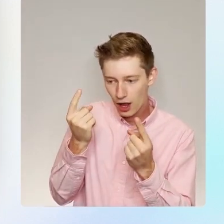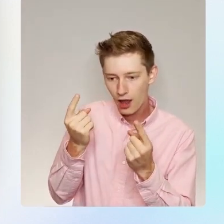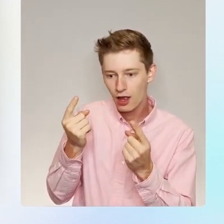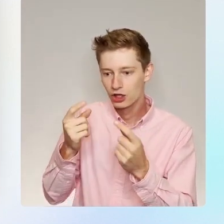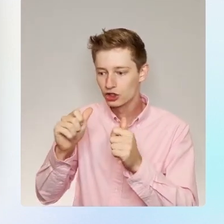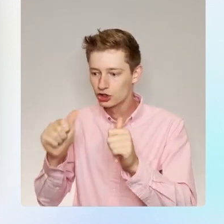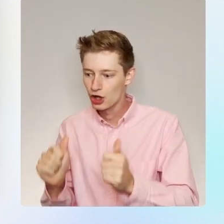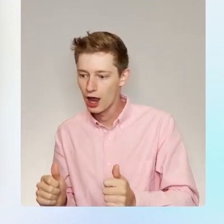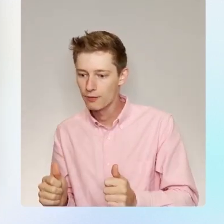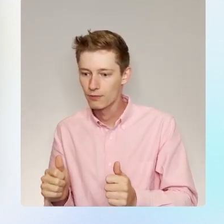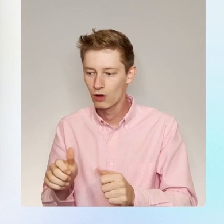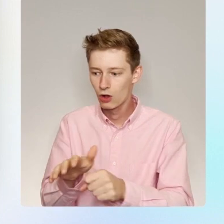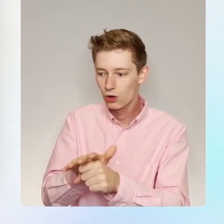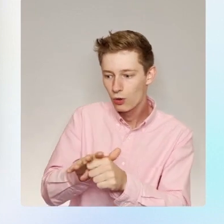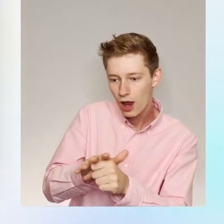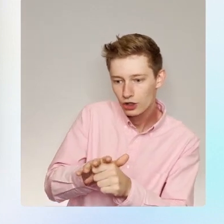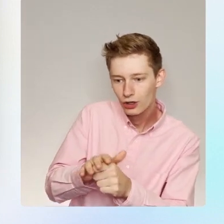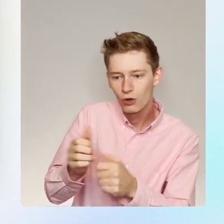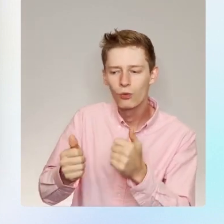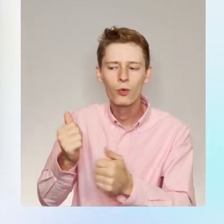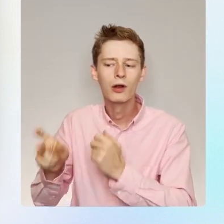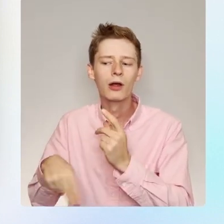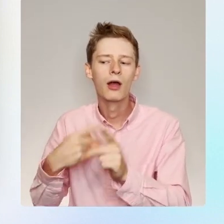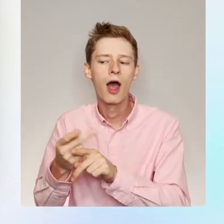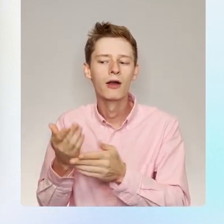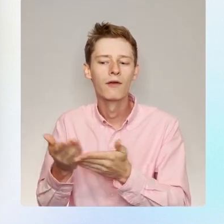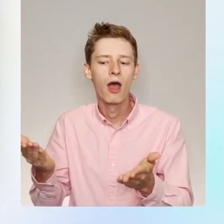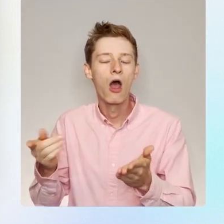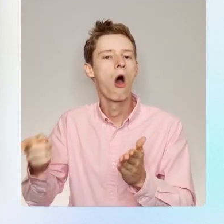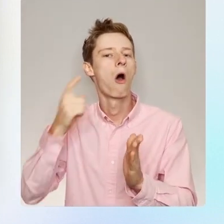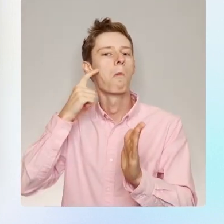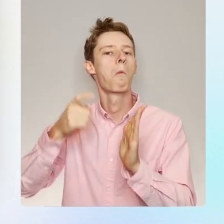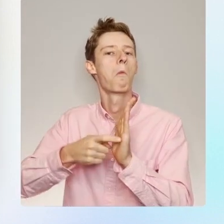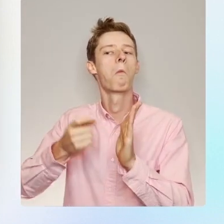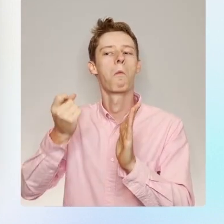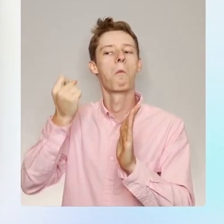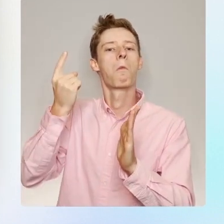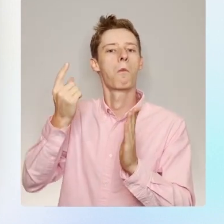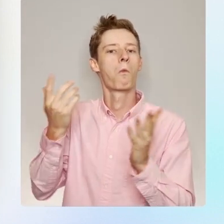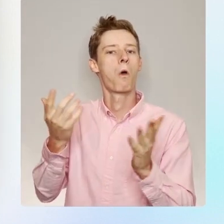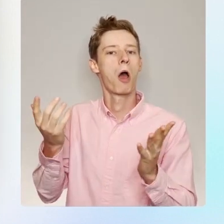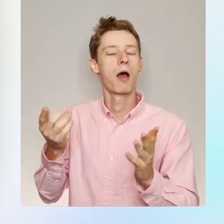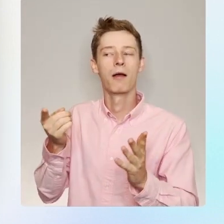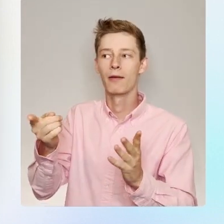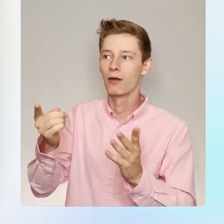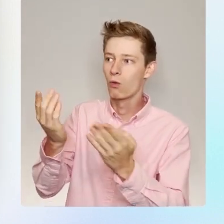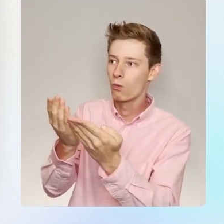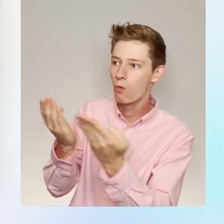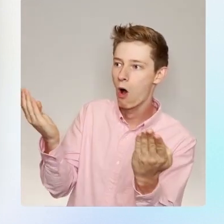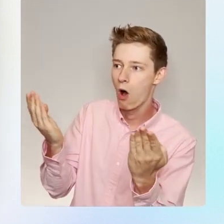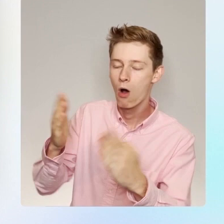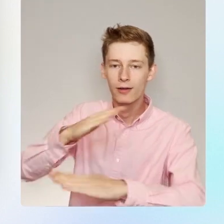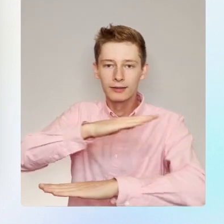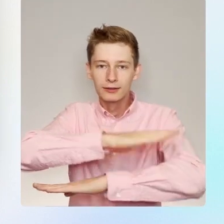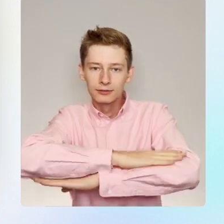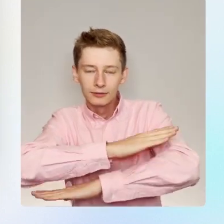and class of physical elements- such as walls, floors, a desk or a couch-